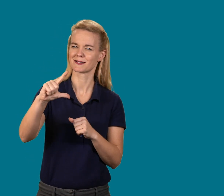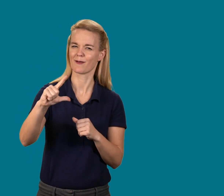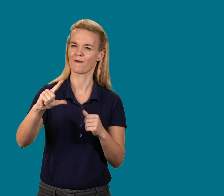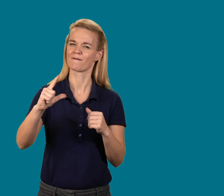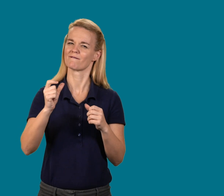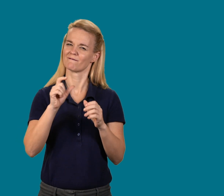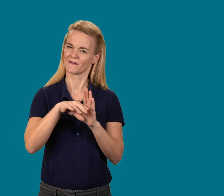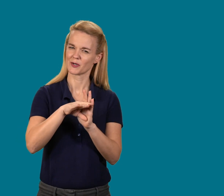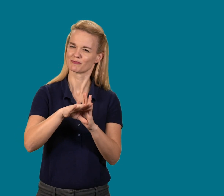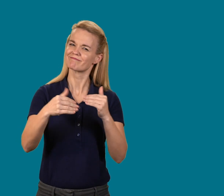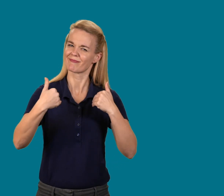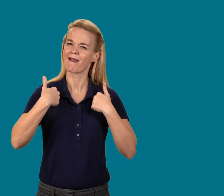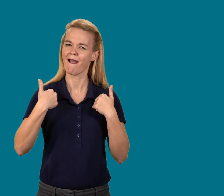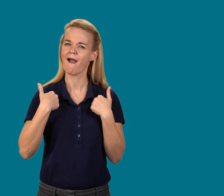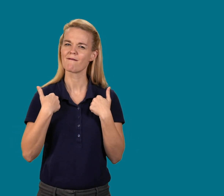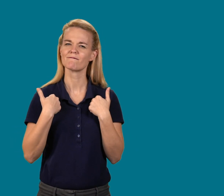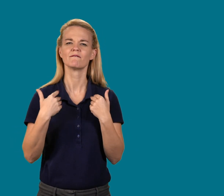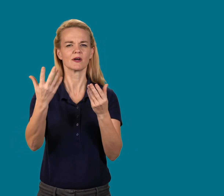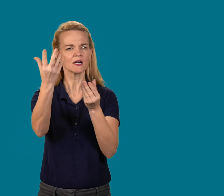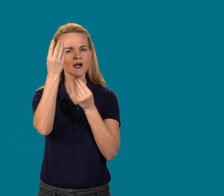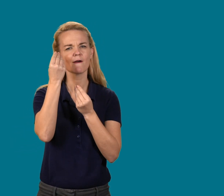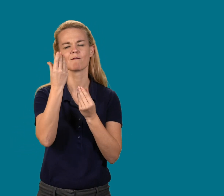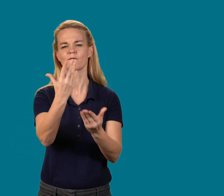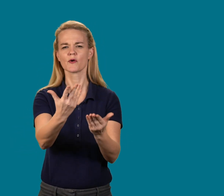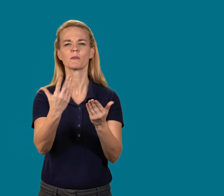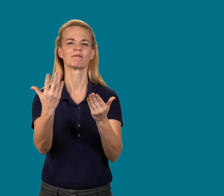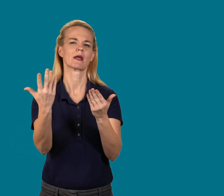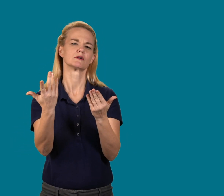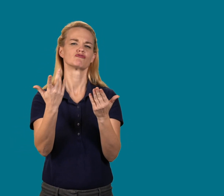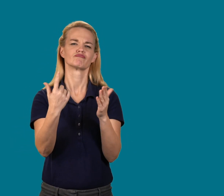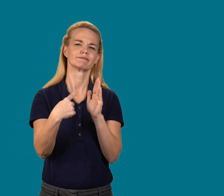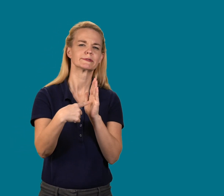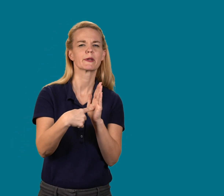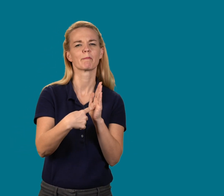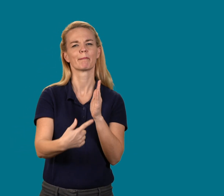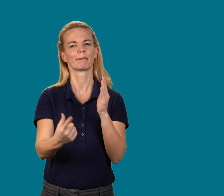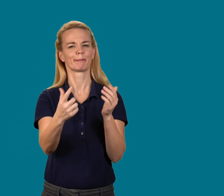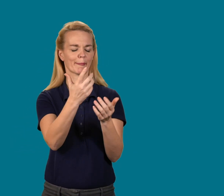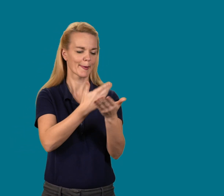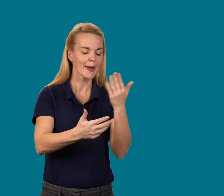including information on Symptoms of Coronavirus, Washing Your Hands,